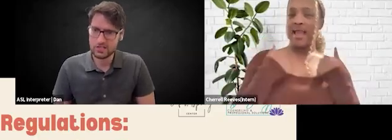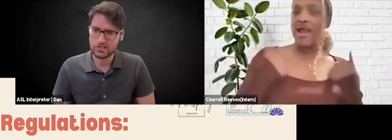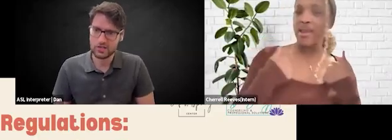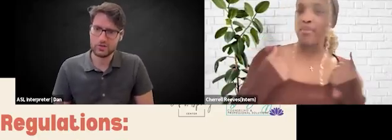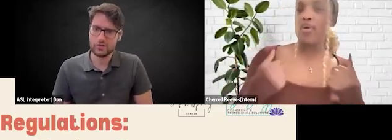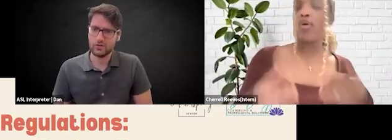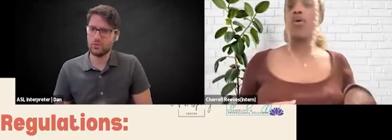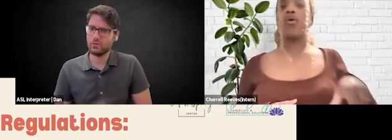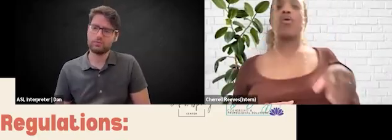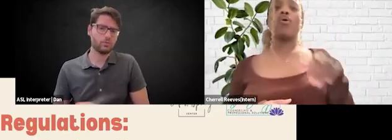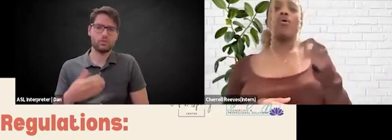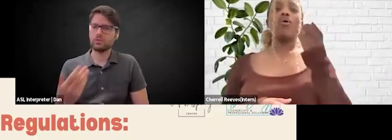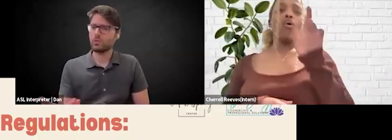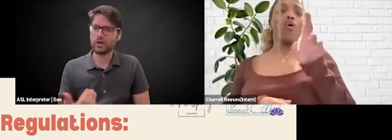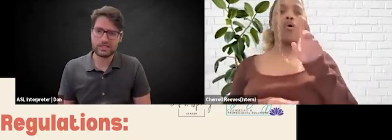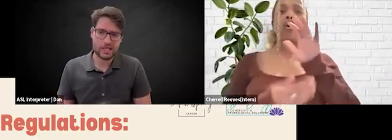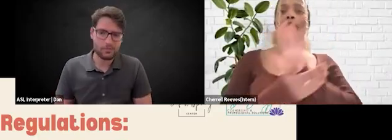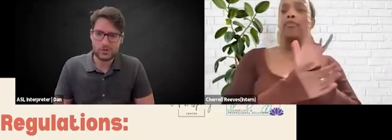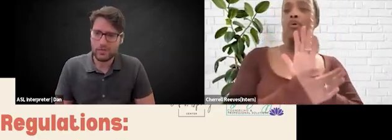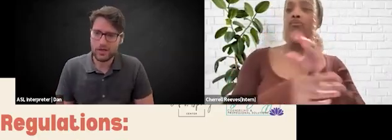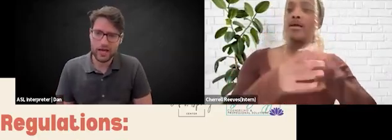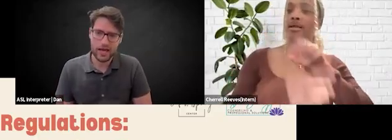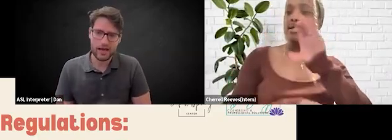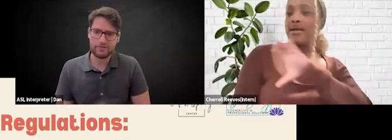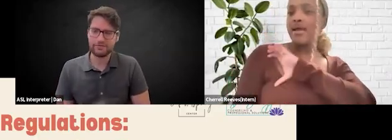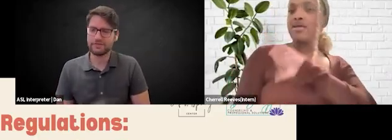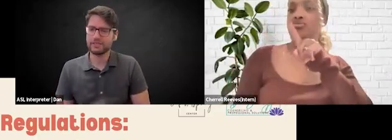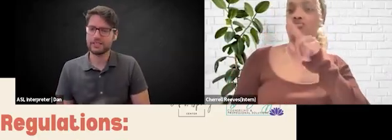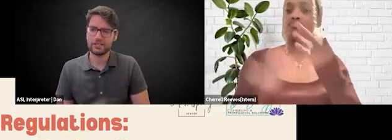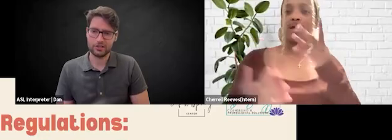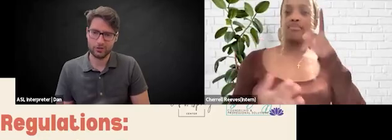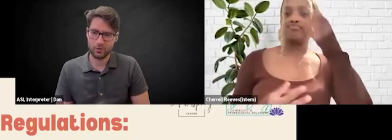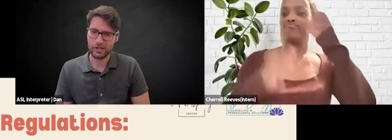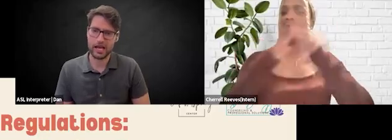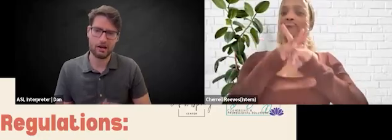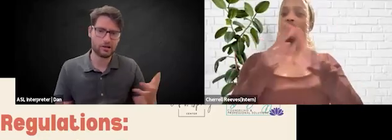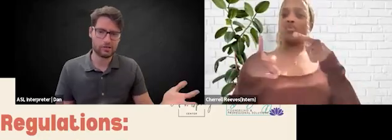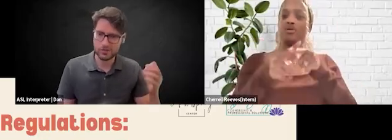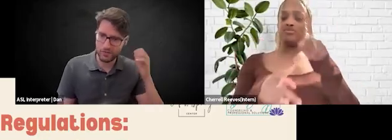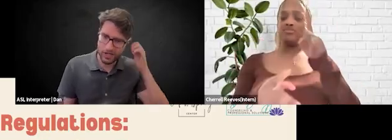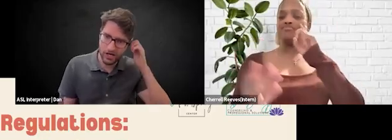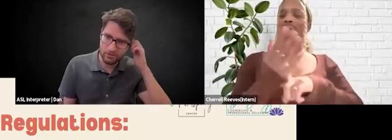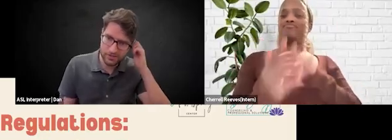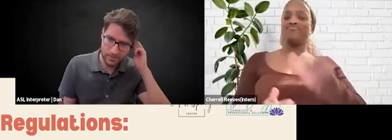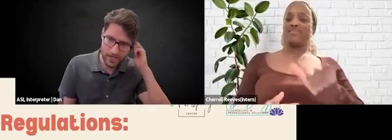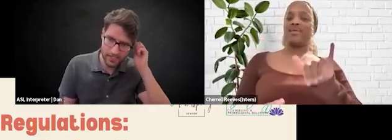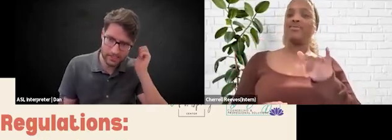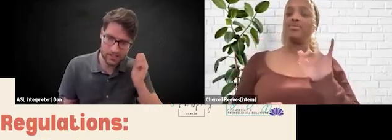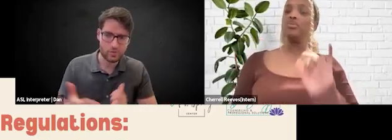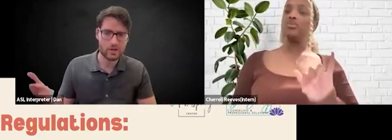So what examples might you have here? What characters might come to mind?